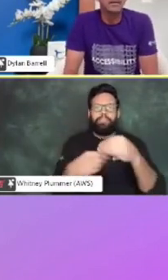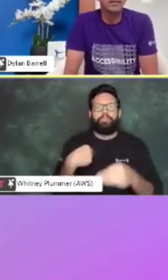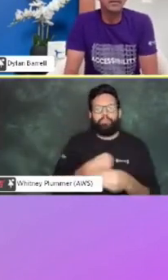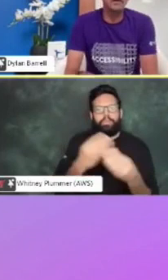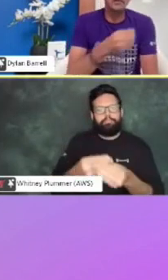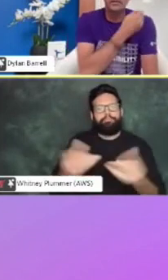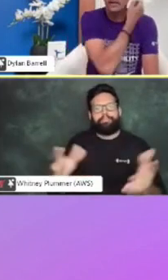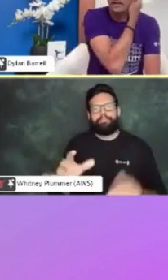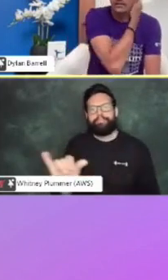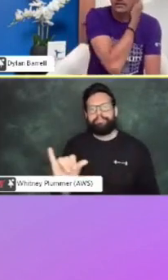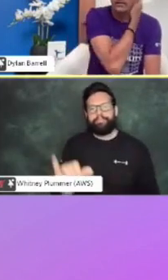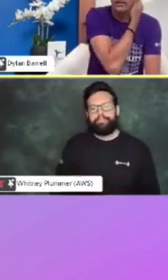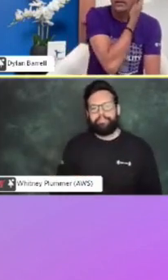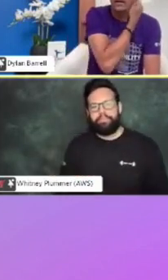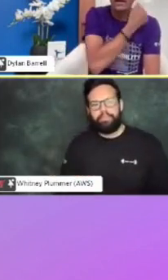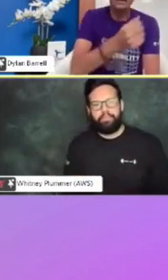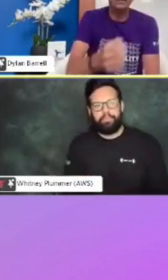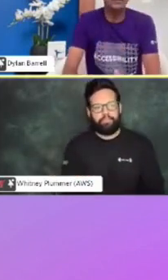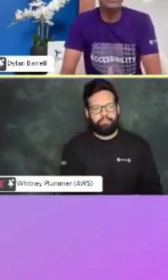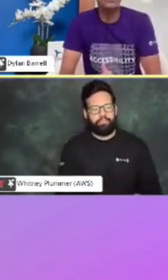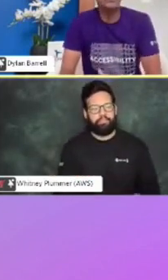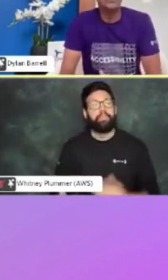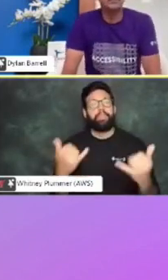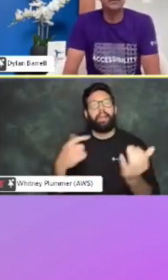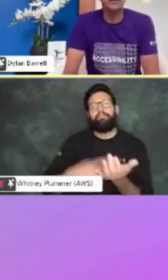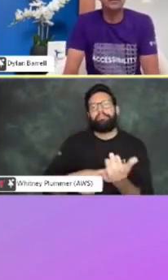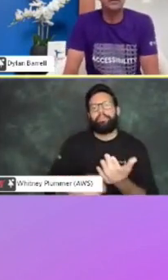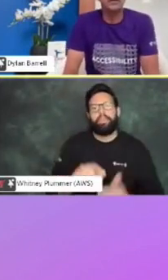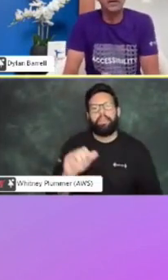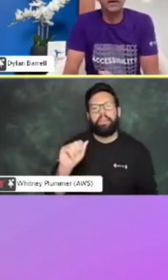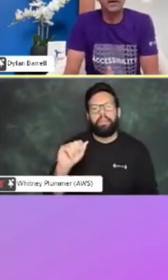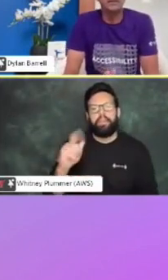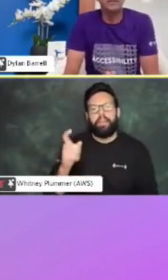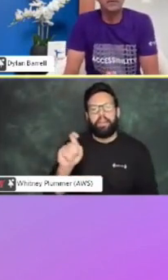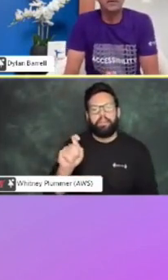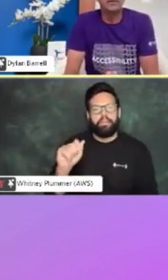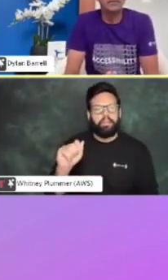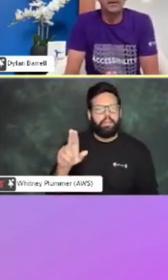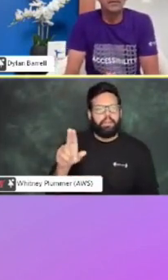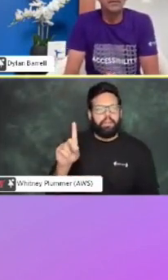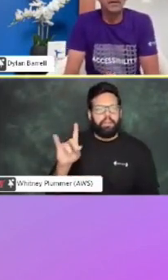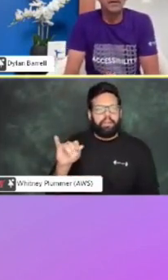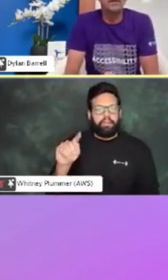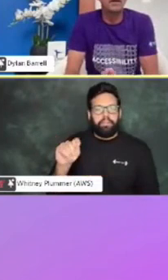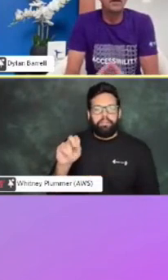Moving on to axe Auditor. axe Auditor for those of you who are not familiar with the product,